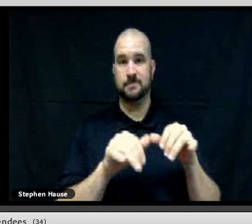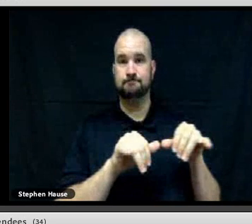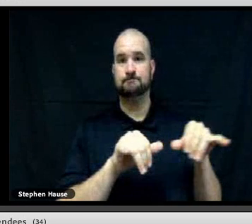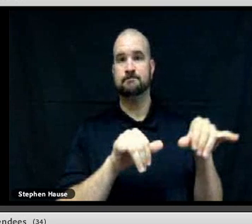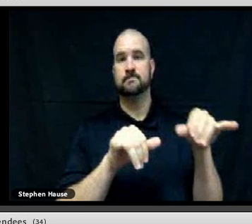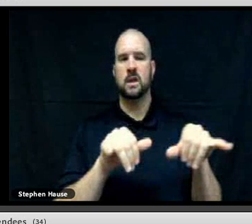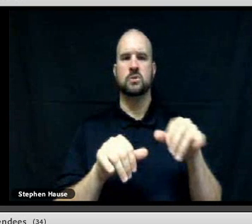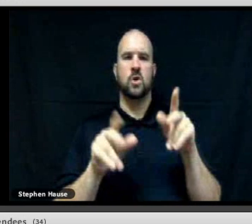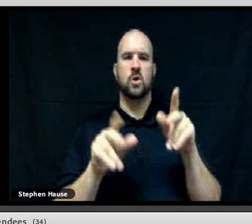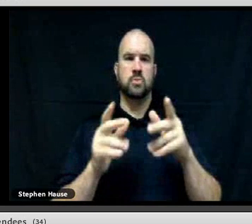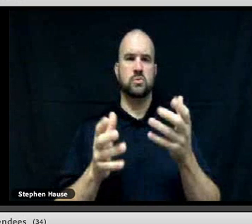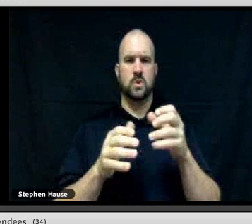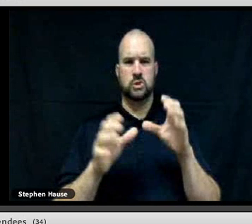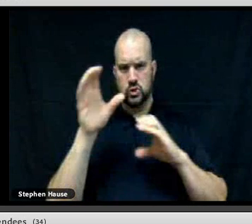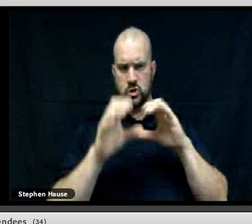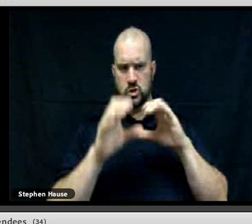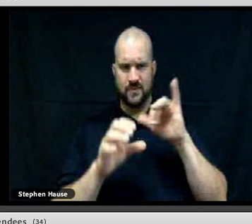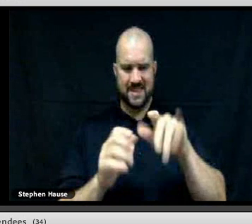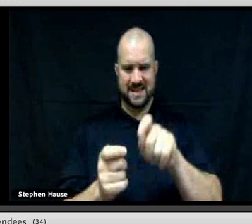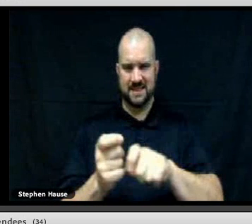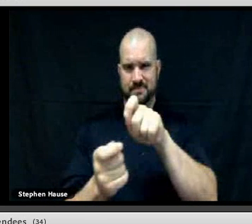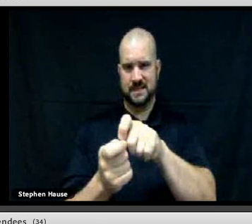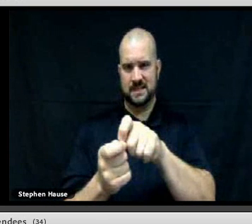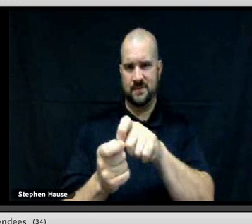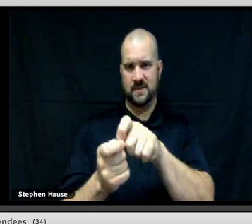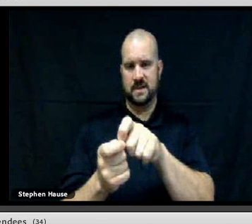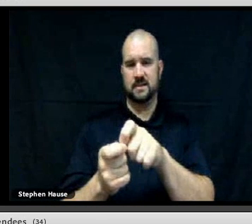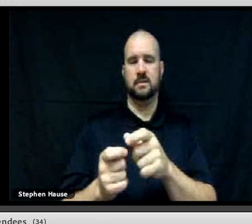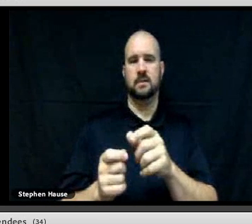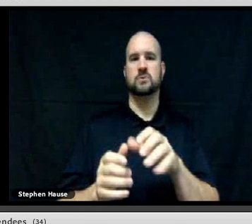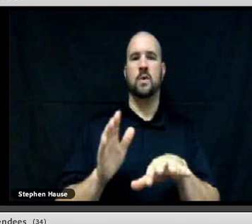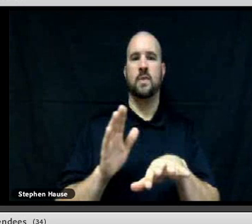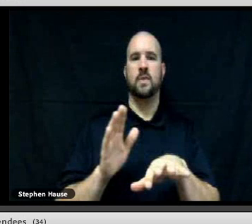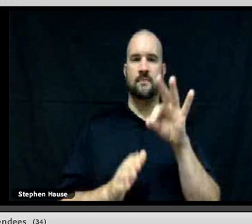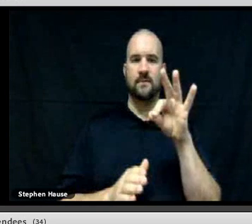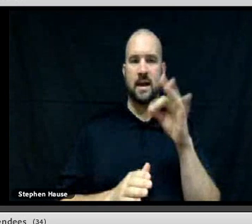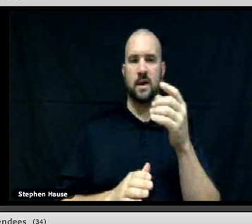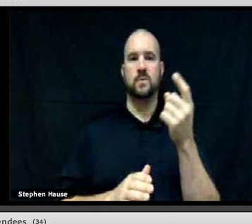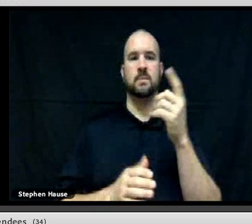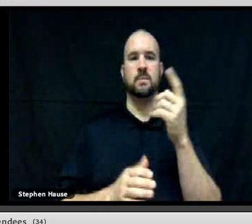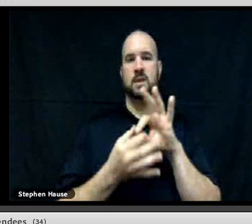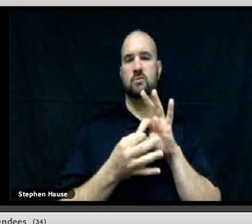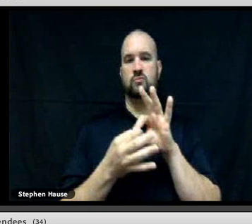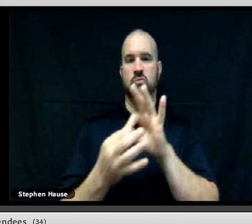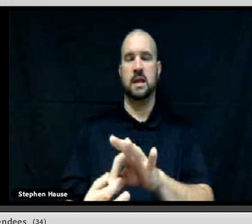Um, so they found something related to, um, botany, or something like that